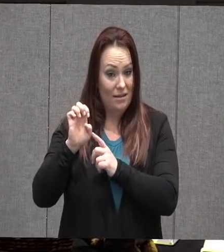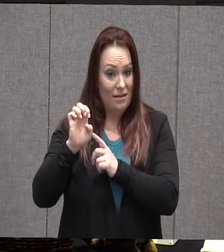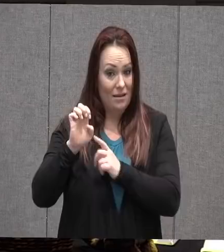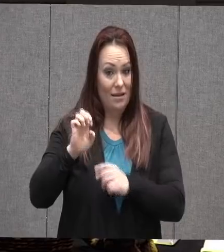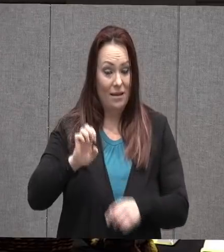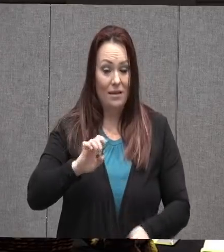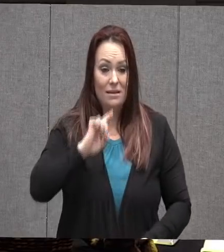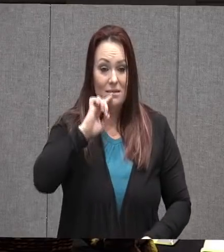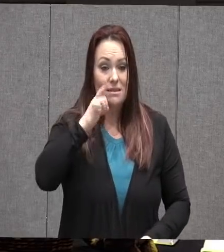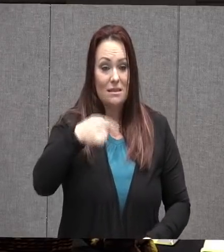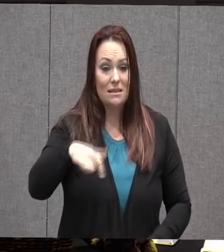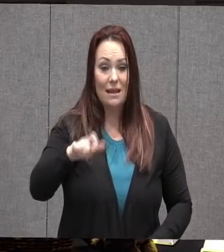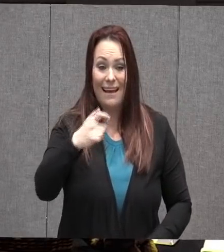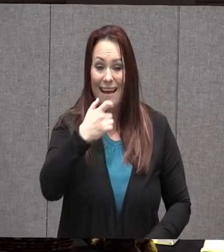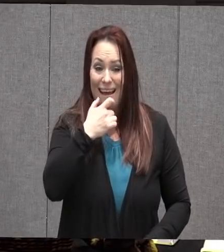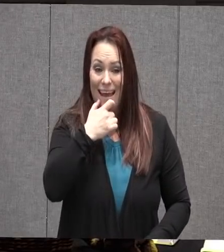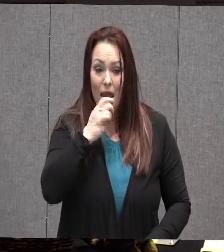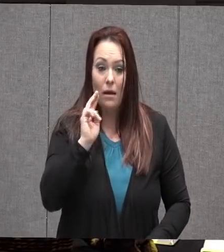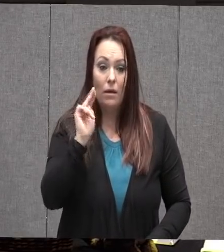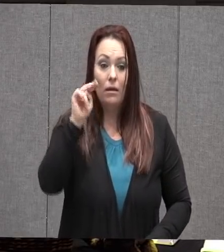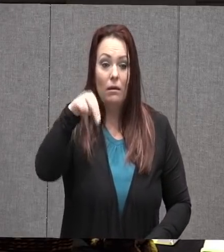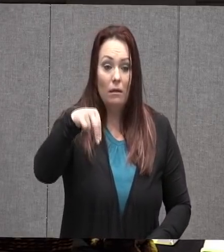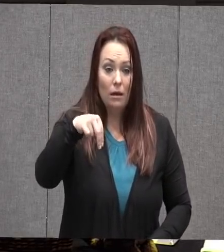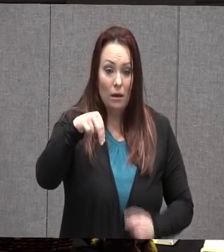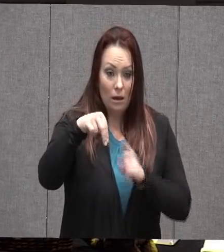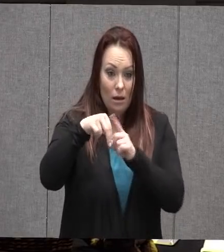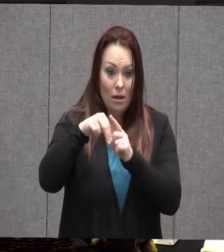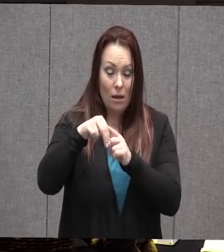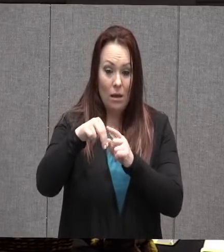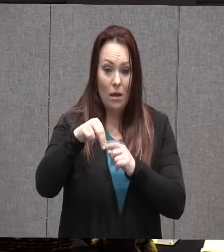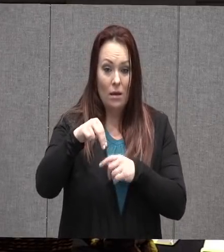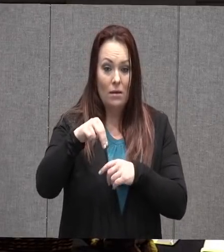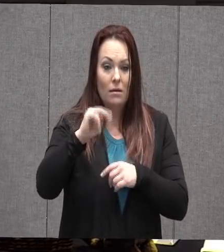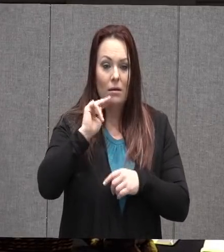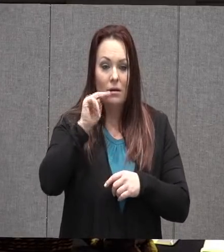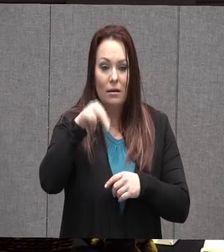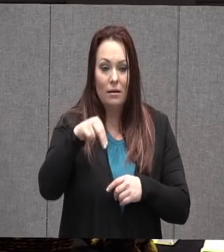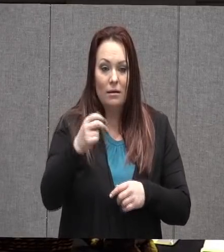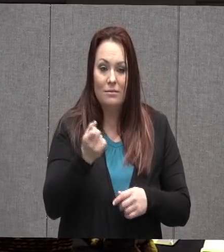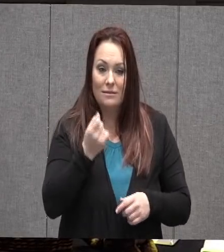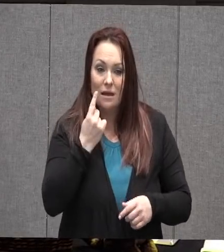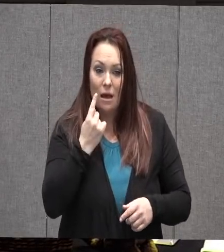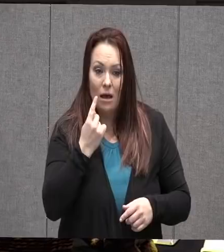Es, eh, en, tuh. What are the letters in that blend?